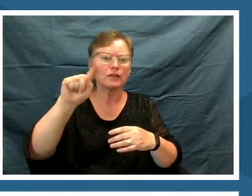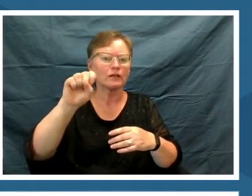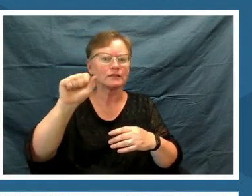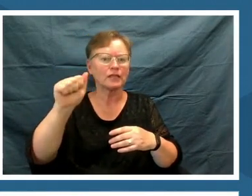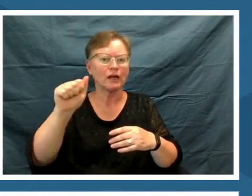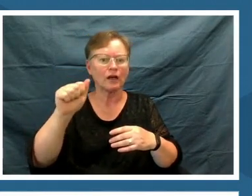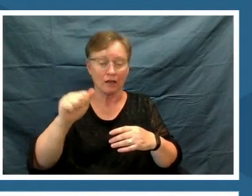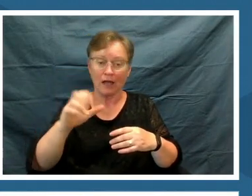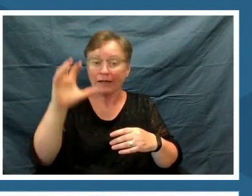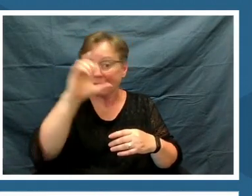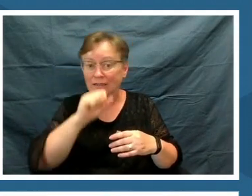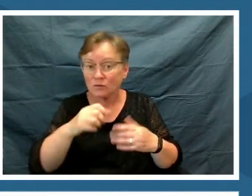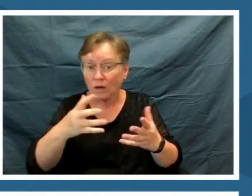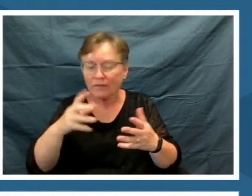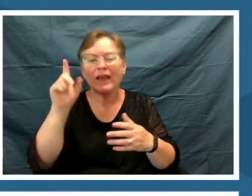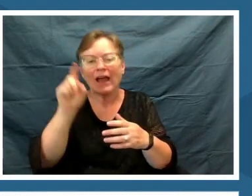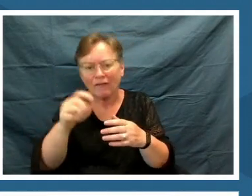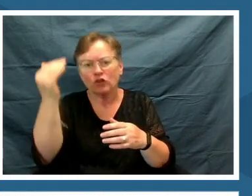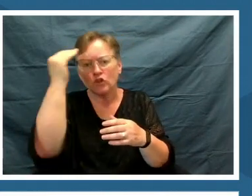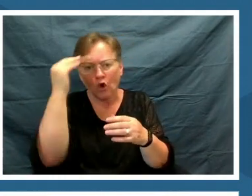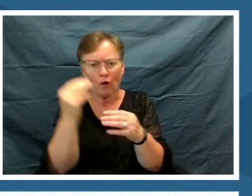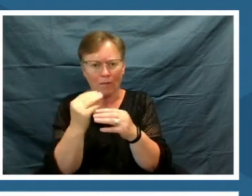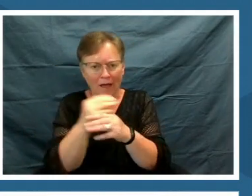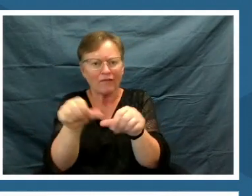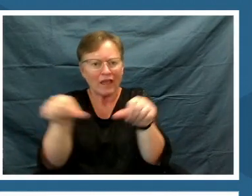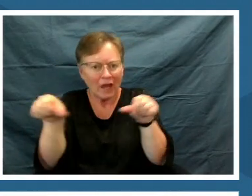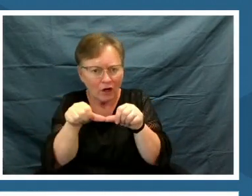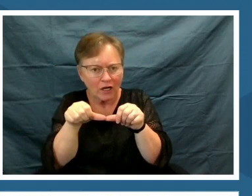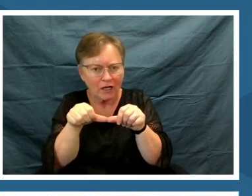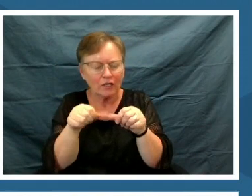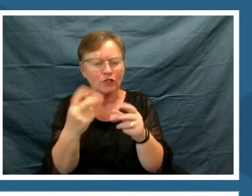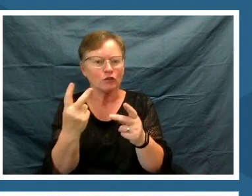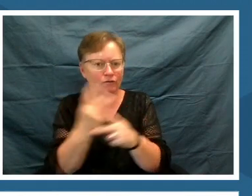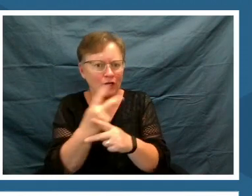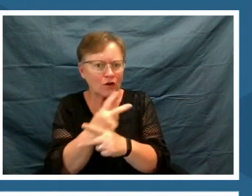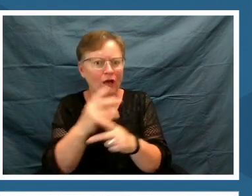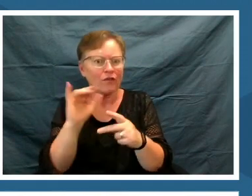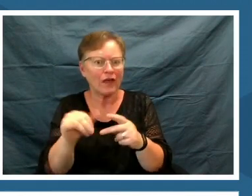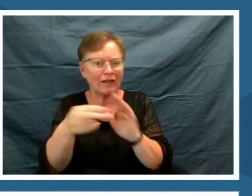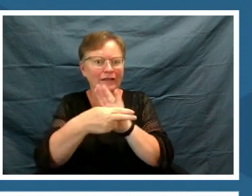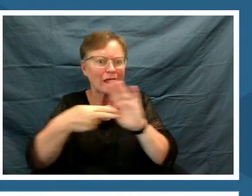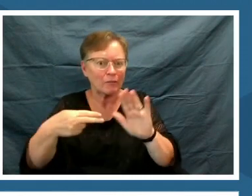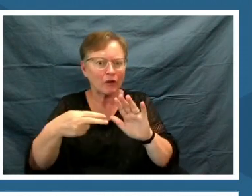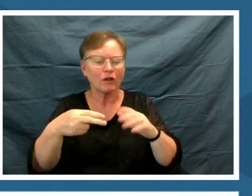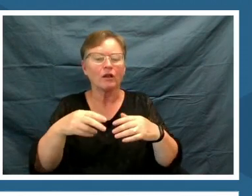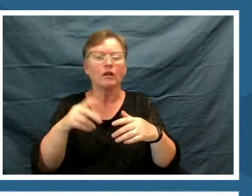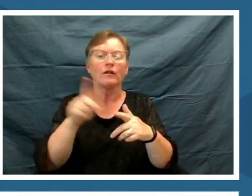was the original standard to find that label and so